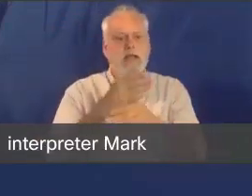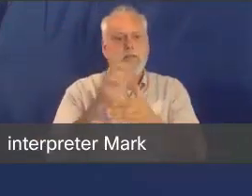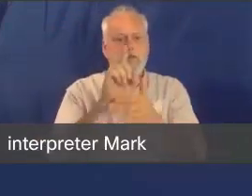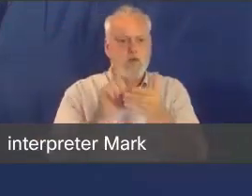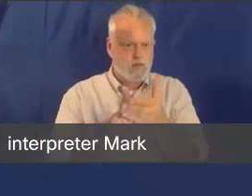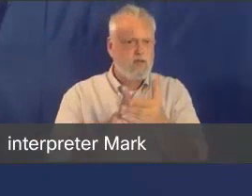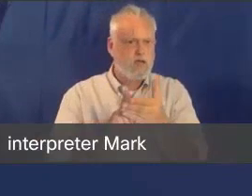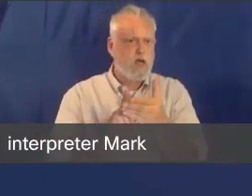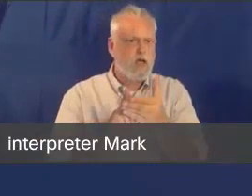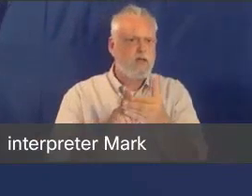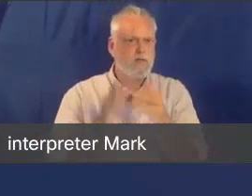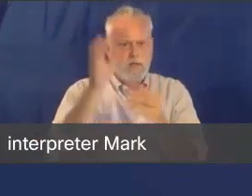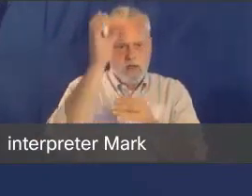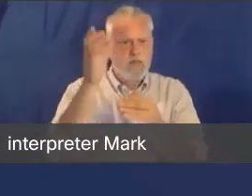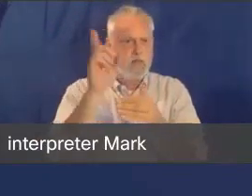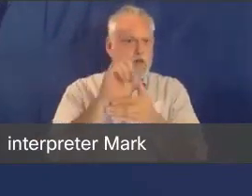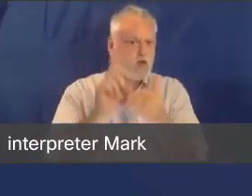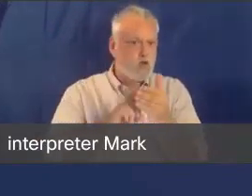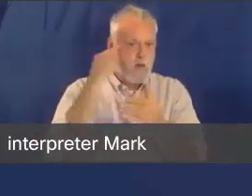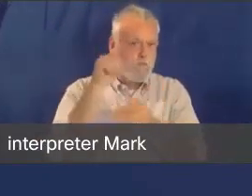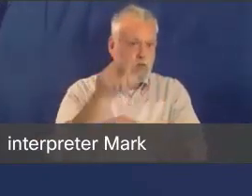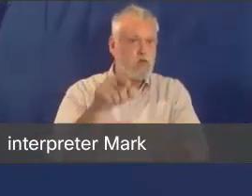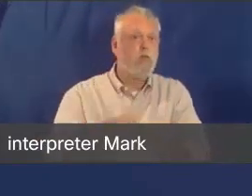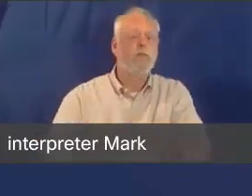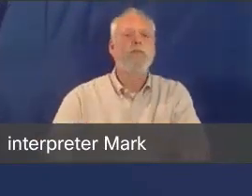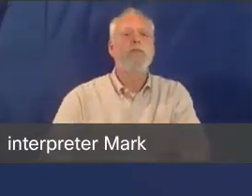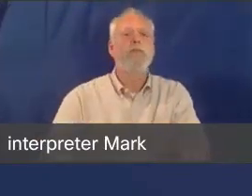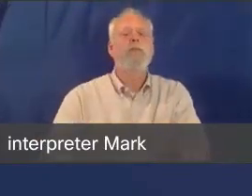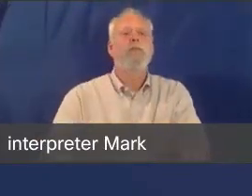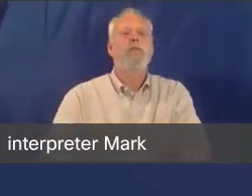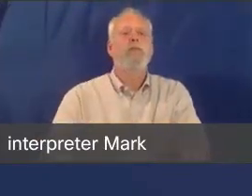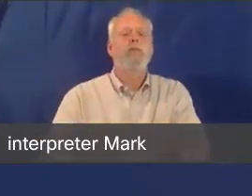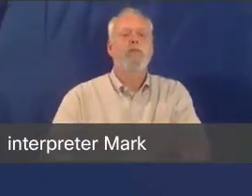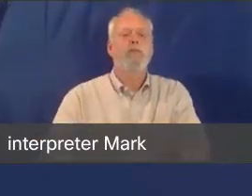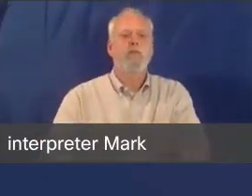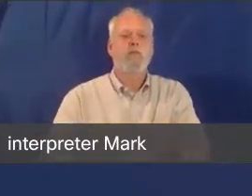That's what we got drawn up for you and I'm just going to kind of step you through the design process.